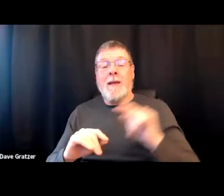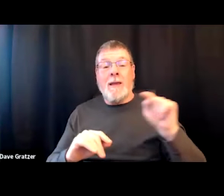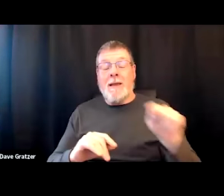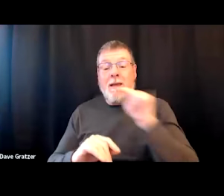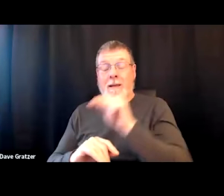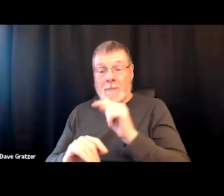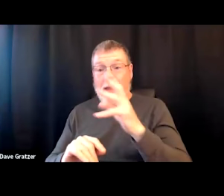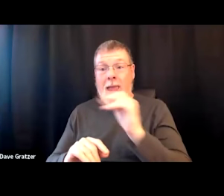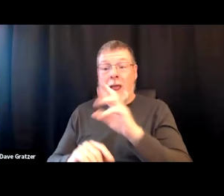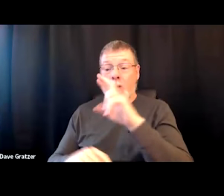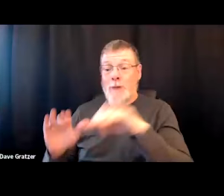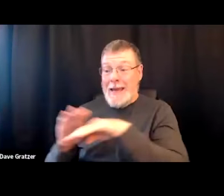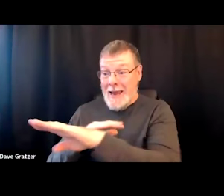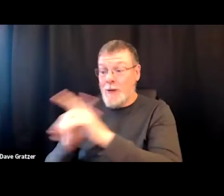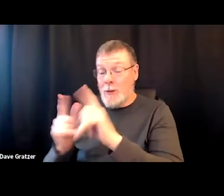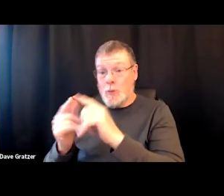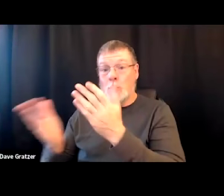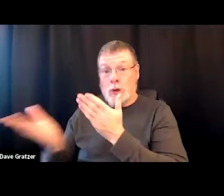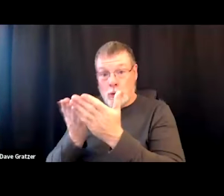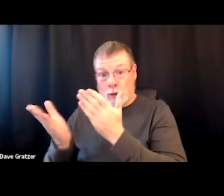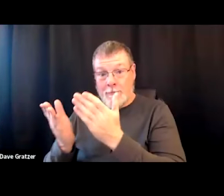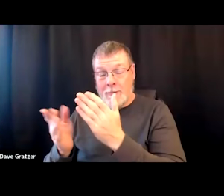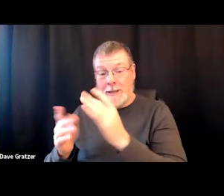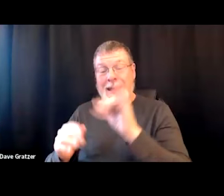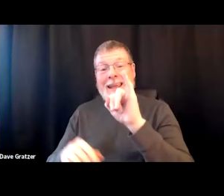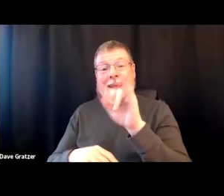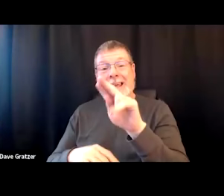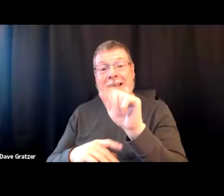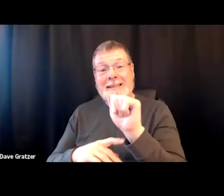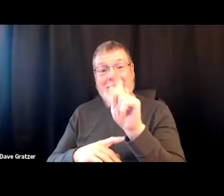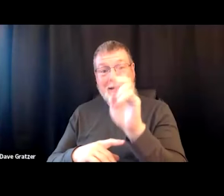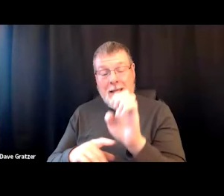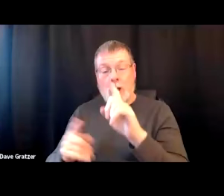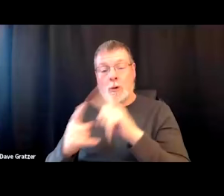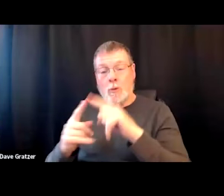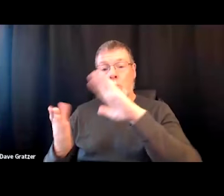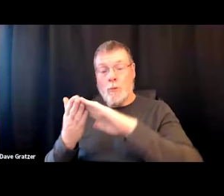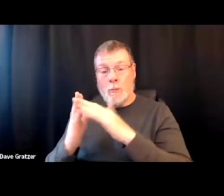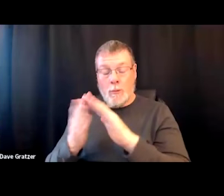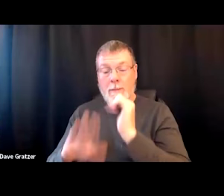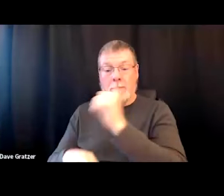and reentry to community services at the point of intake to a community-based treatment provider.